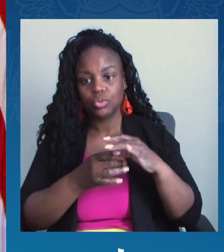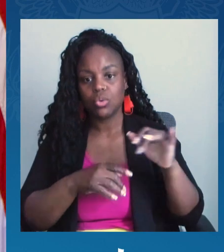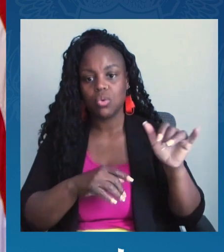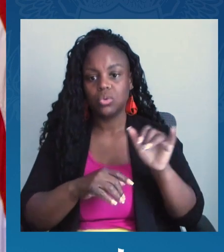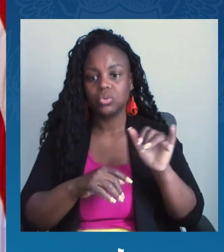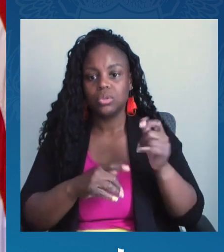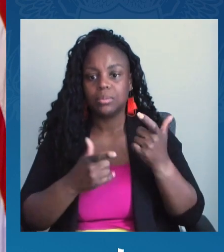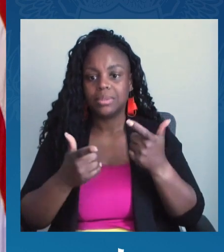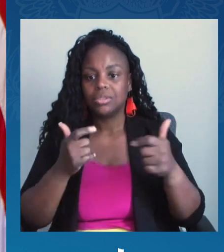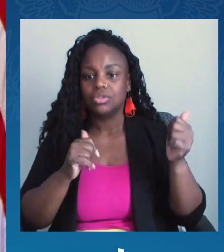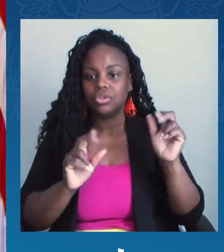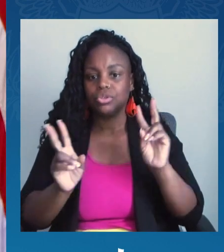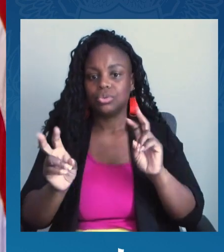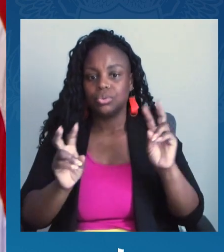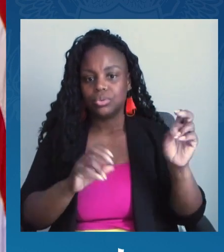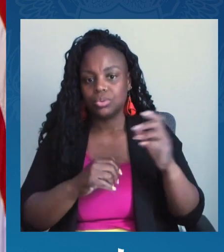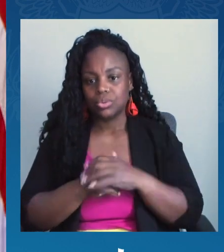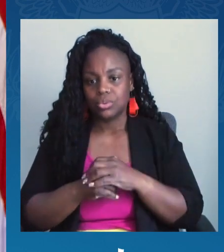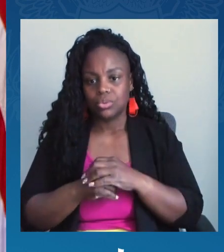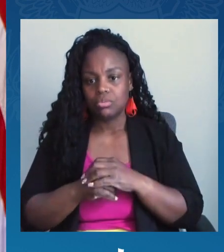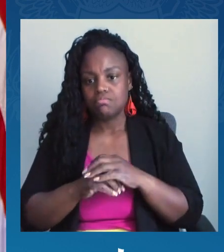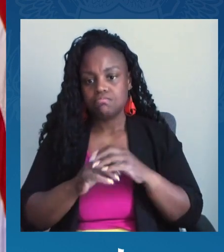There are more guns than people in the United States.